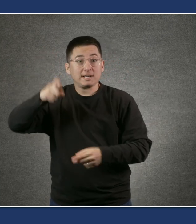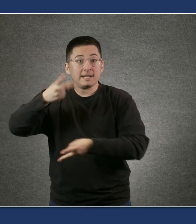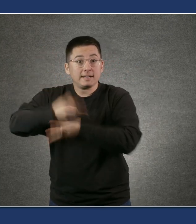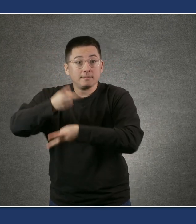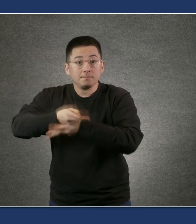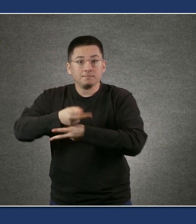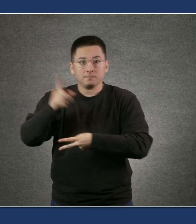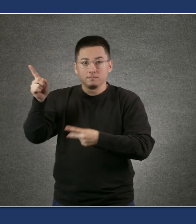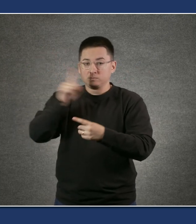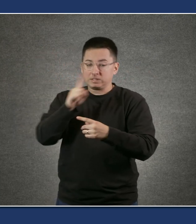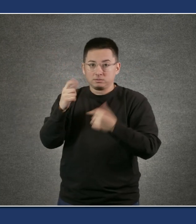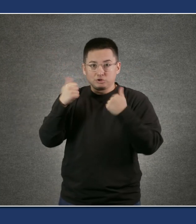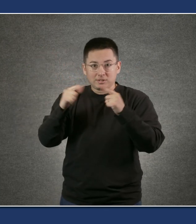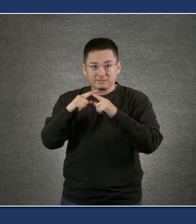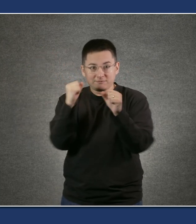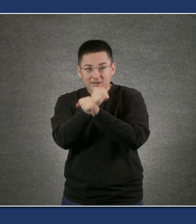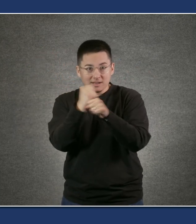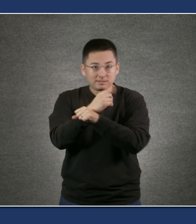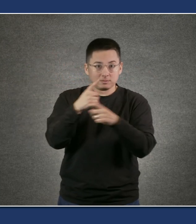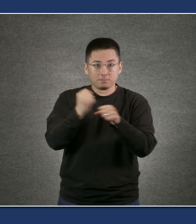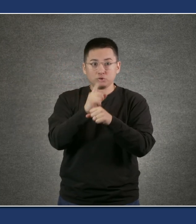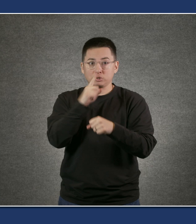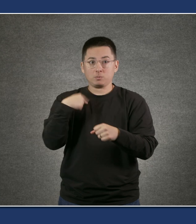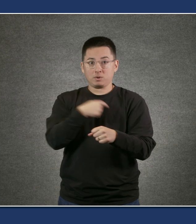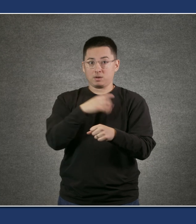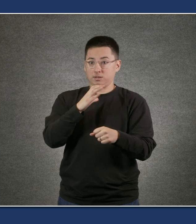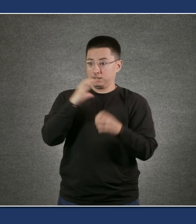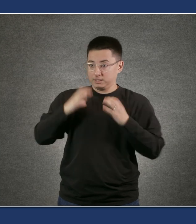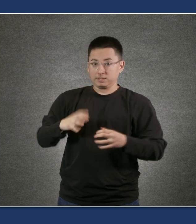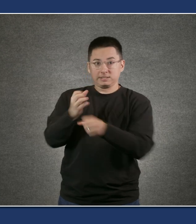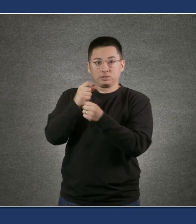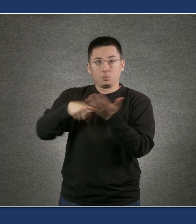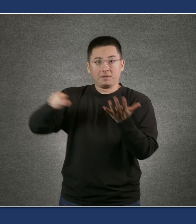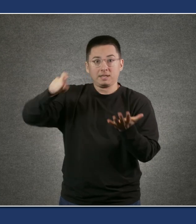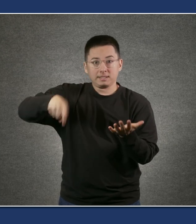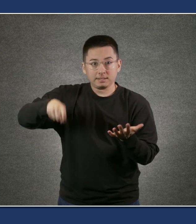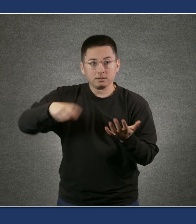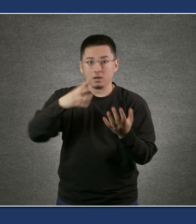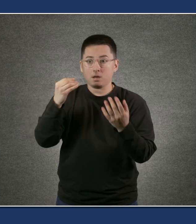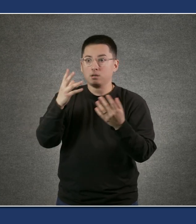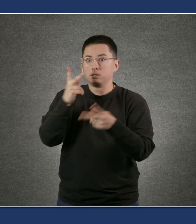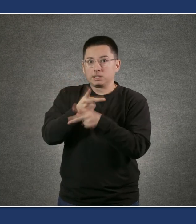out of nursing homes. So we mustn't blame them or think of them as part of the problem, but must rather